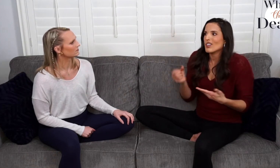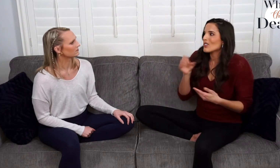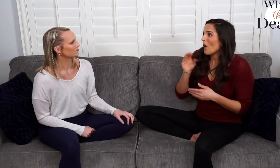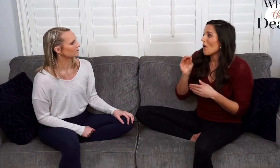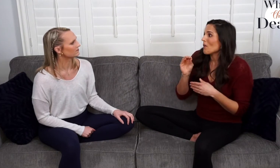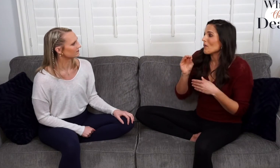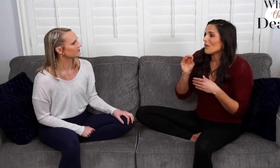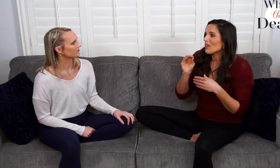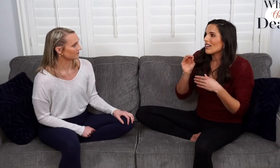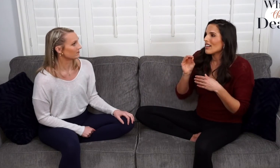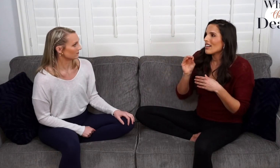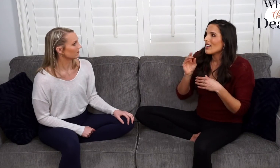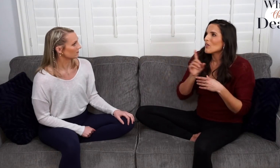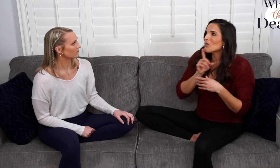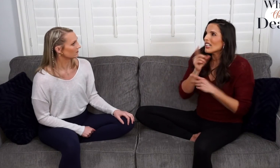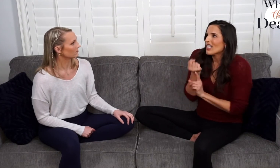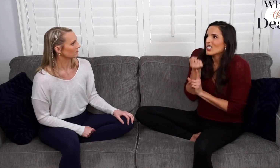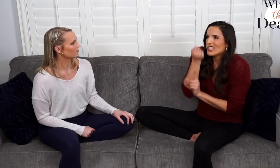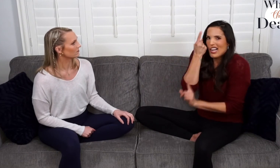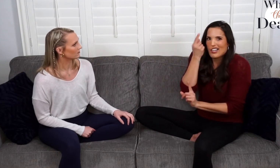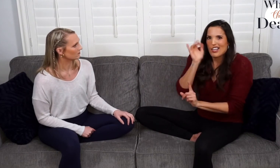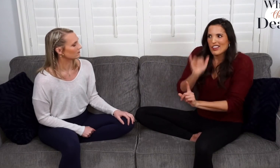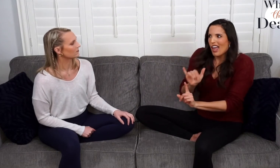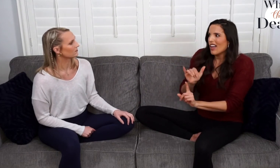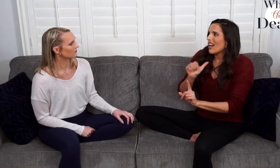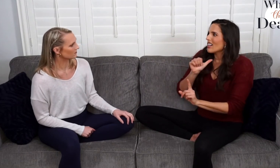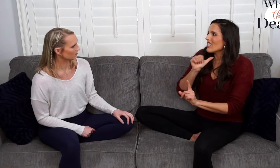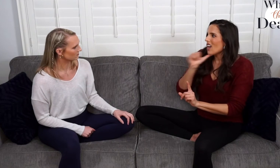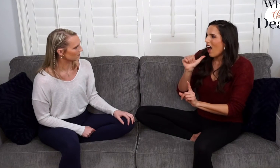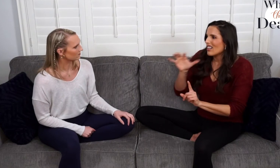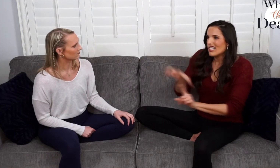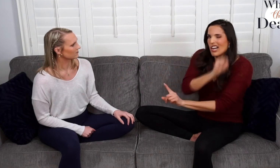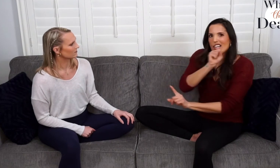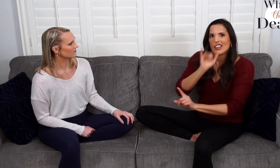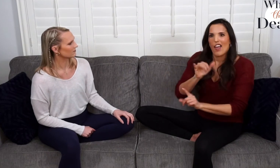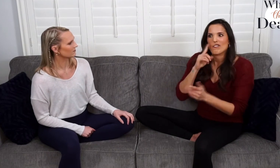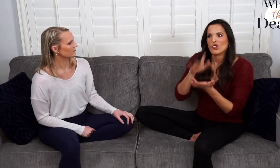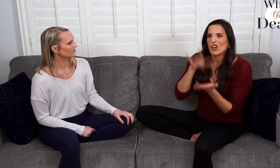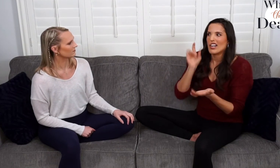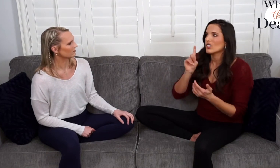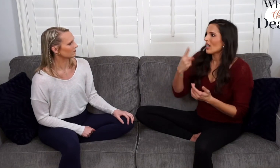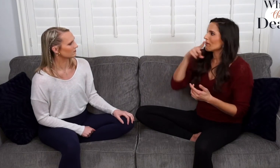not a temporary thing. So really understanding that and not taking that for granted just because